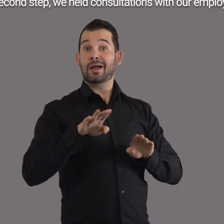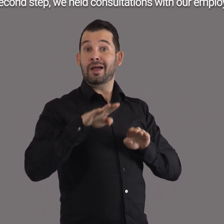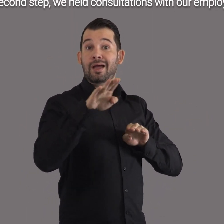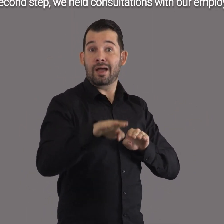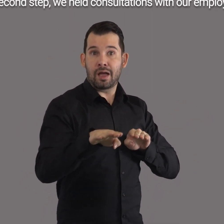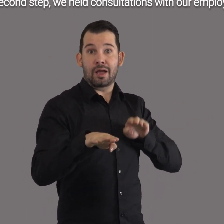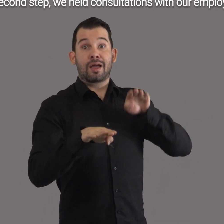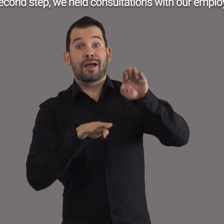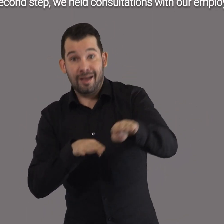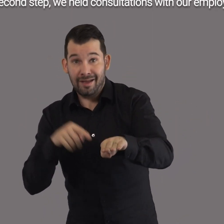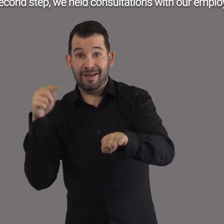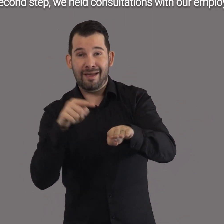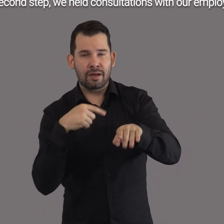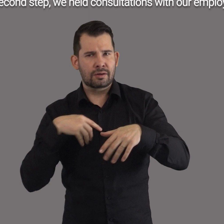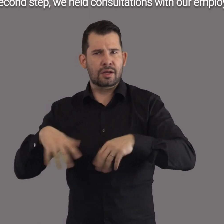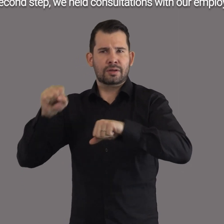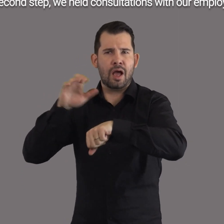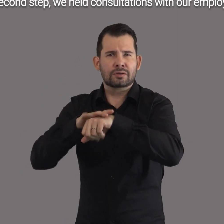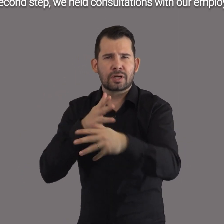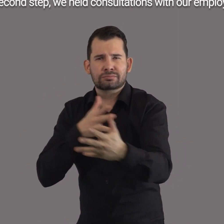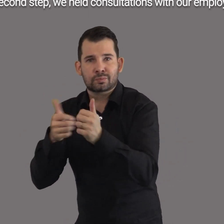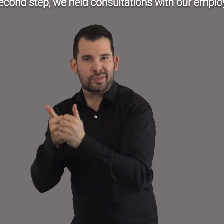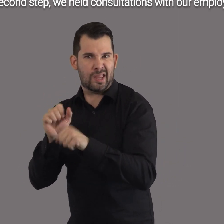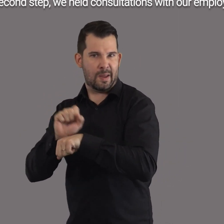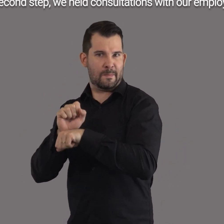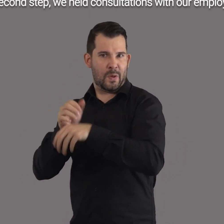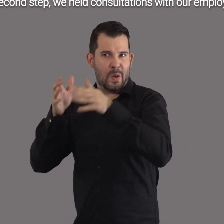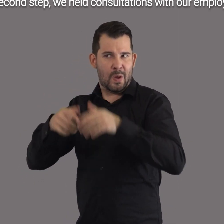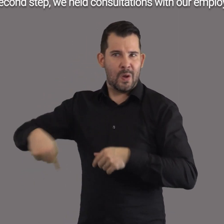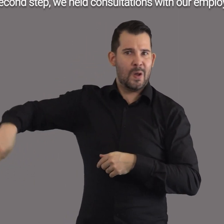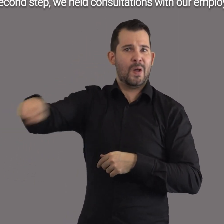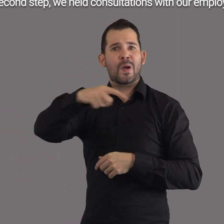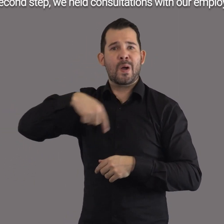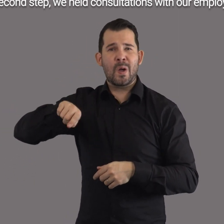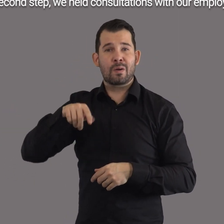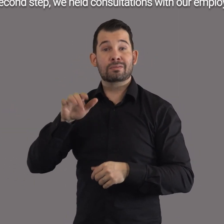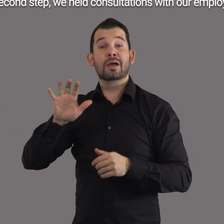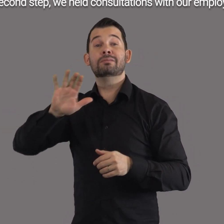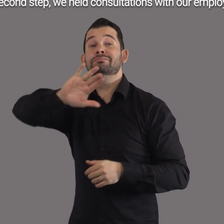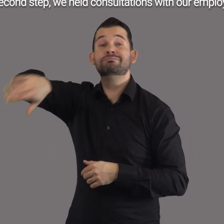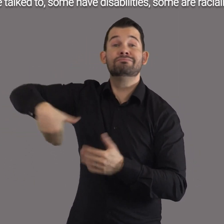As a second step, we held consultations with our employees.